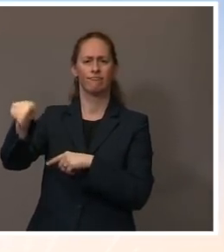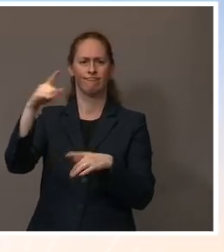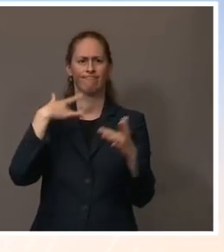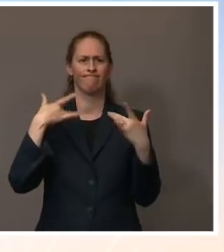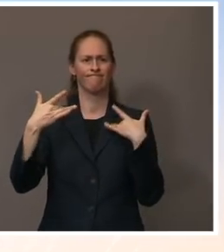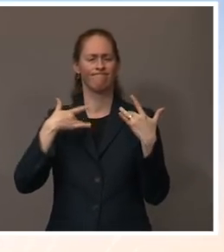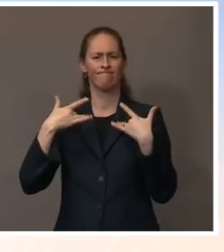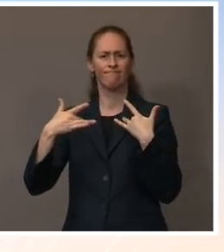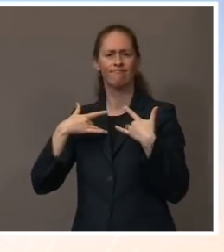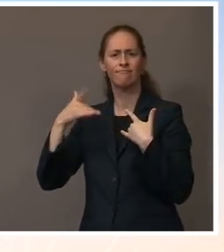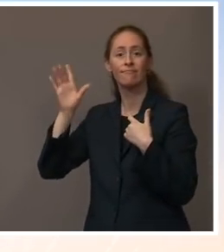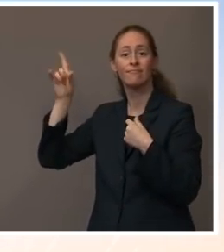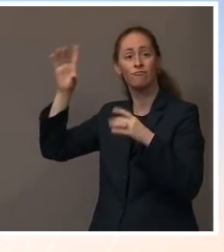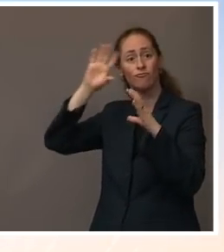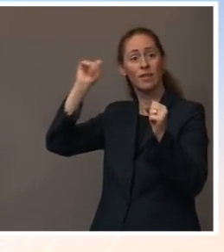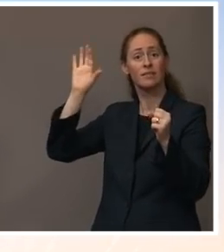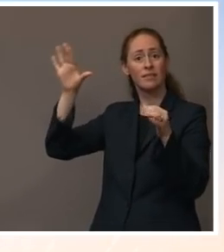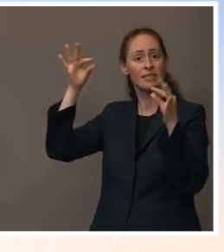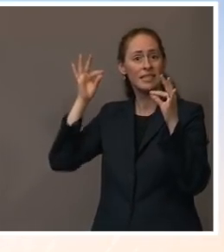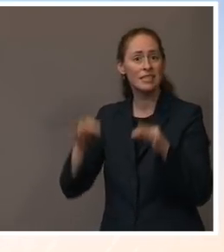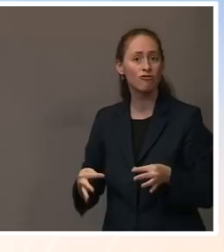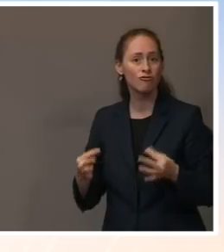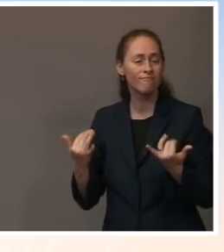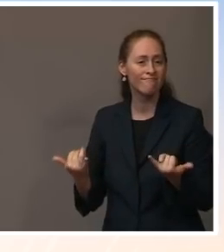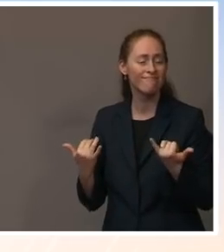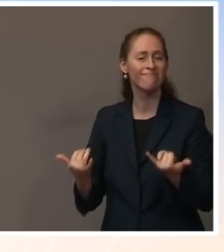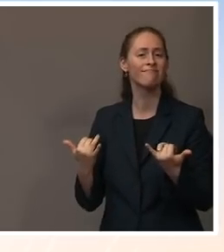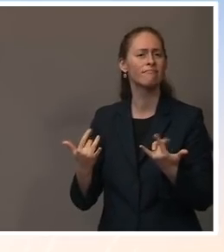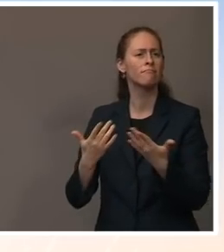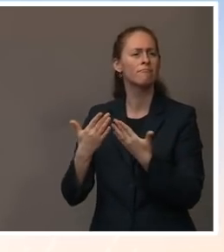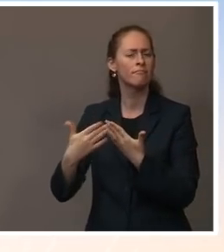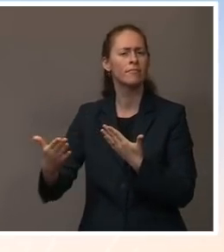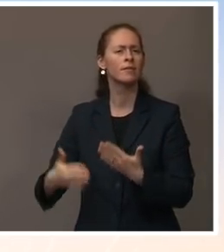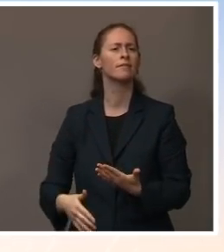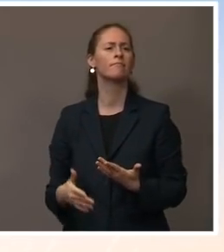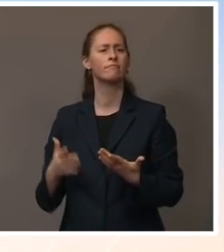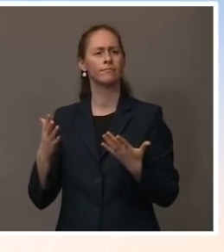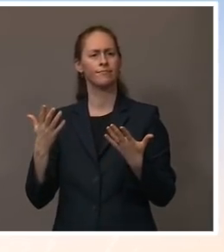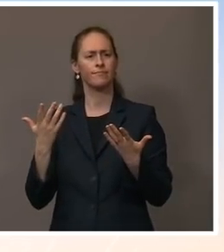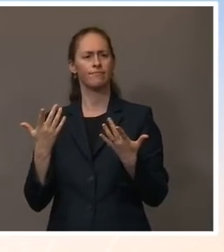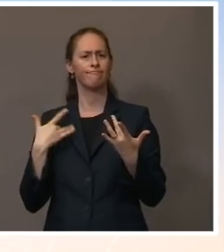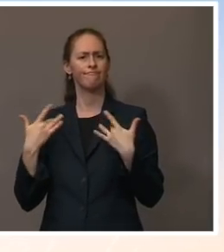right now could undercut some of the negotiations on the Hill for police reform.